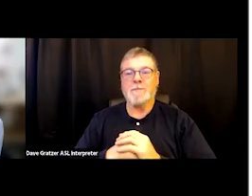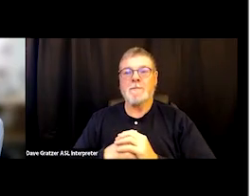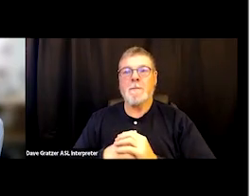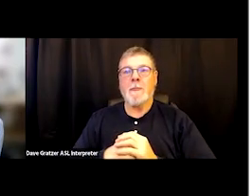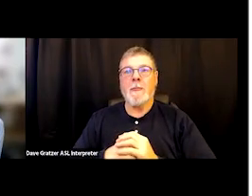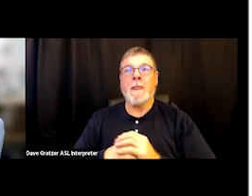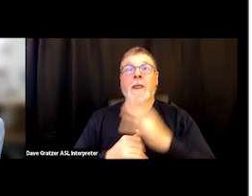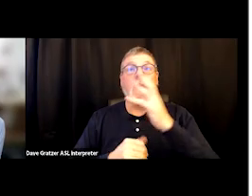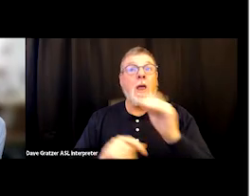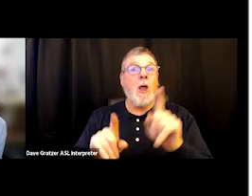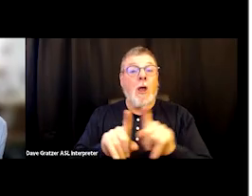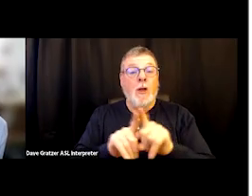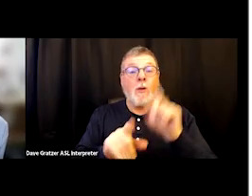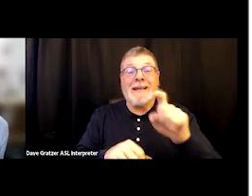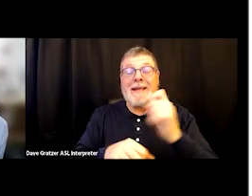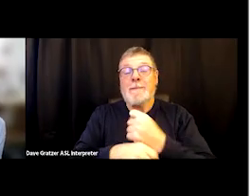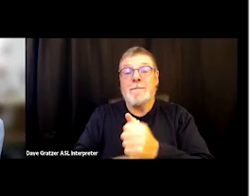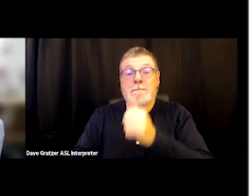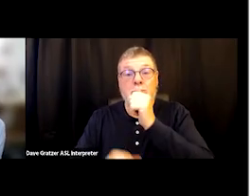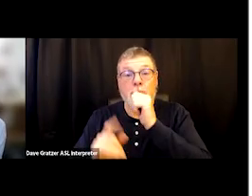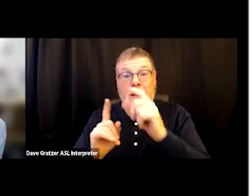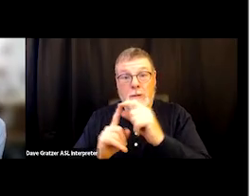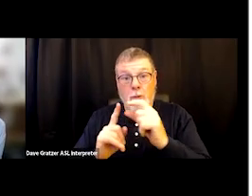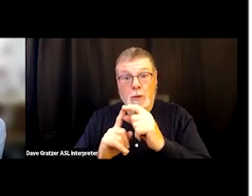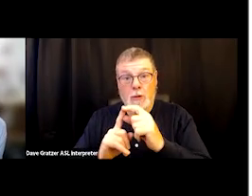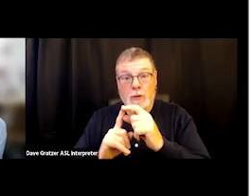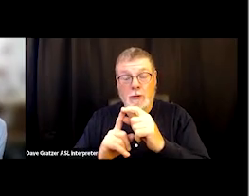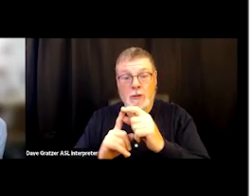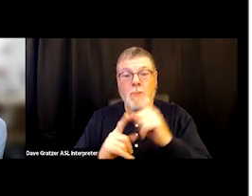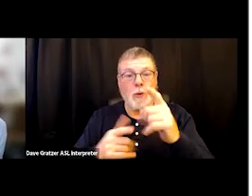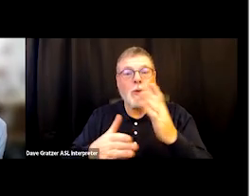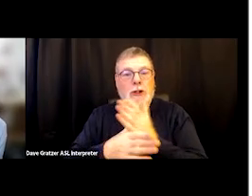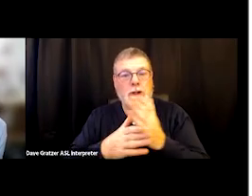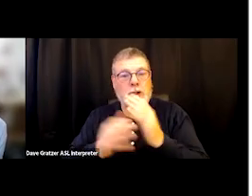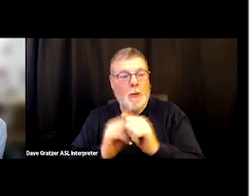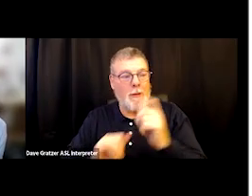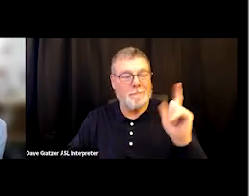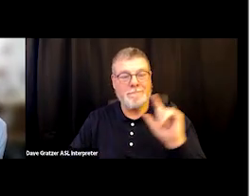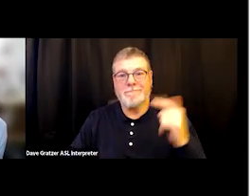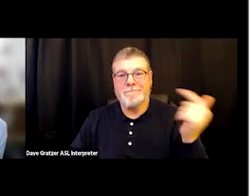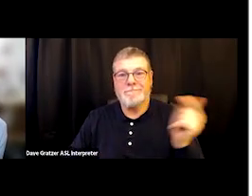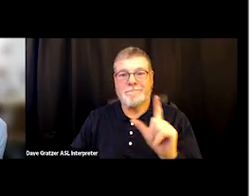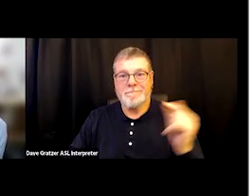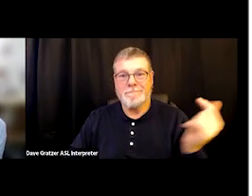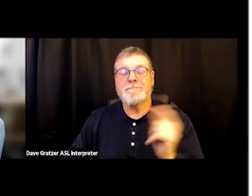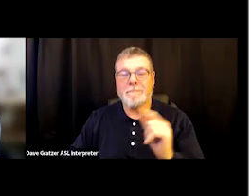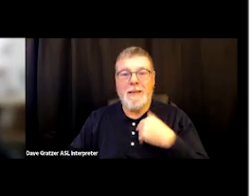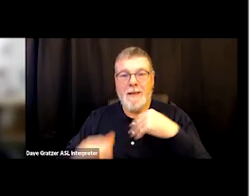You'll also need to create a password that you share with the applicant so that you can both have access to this form.